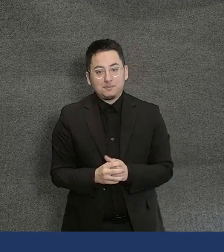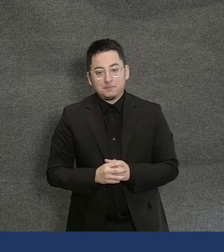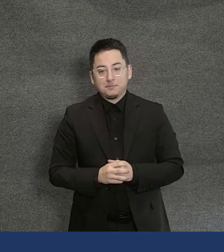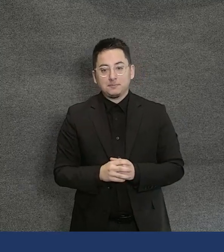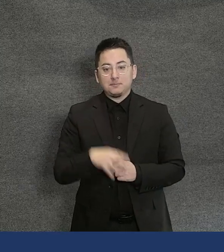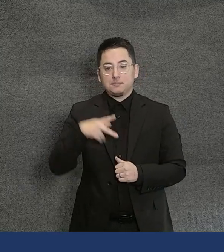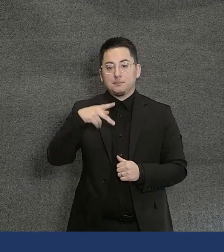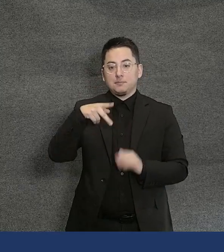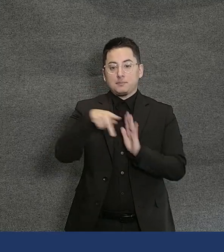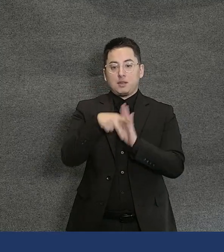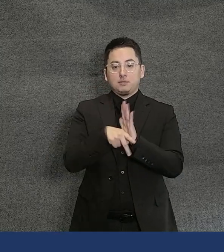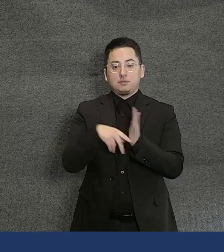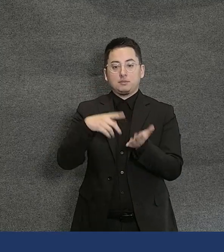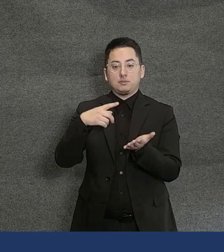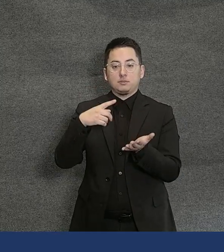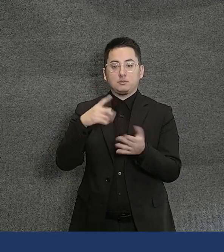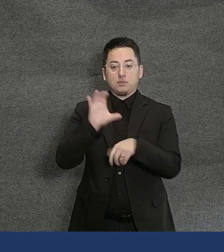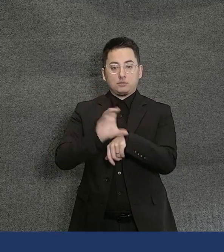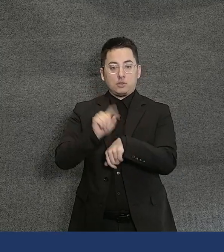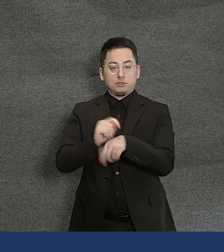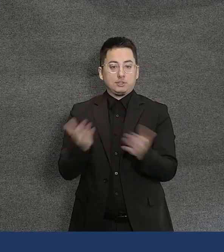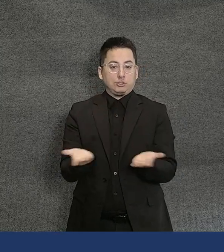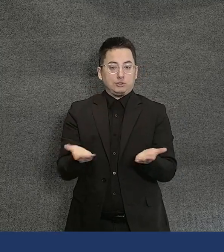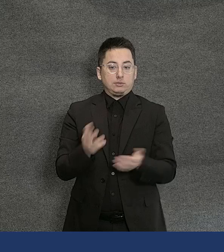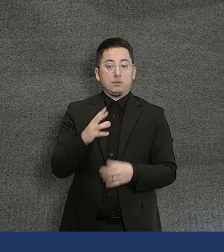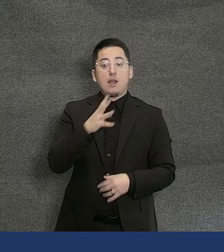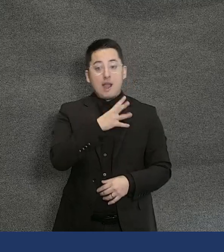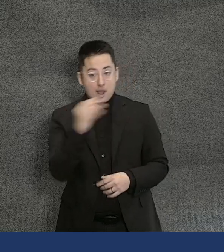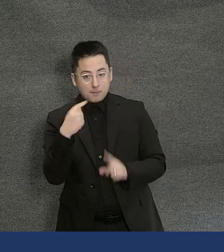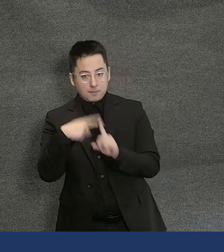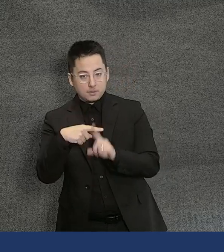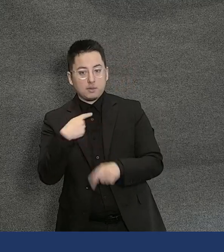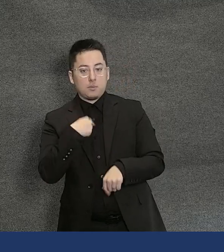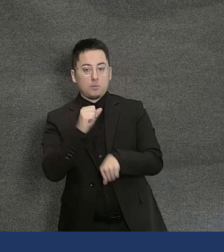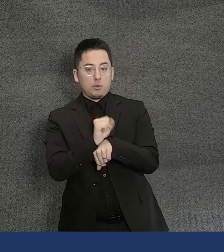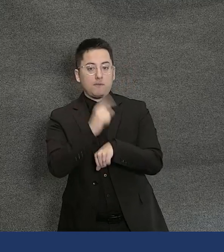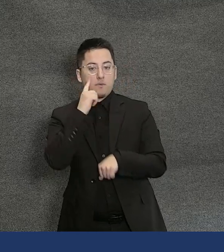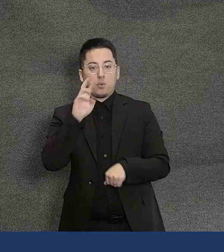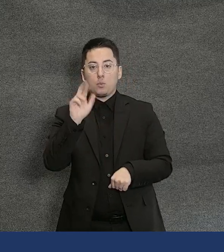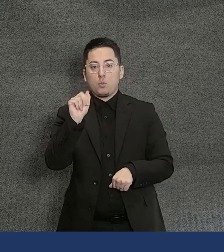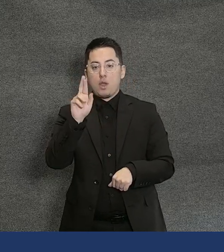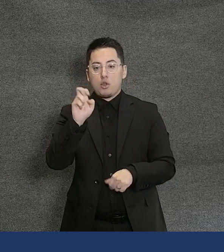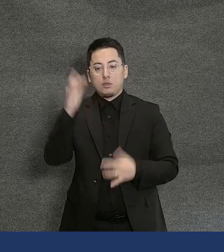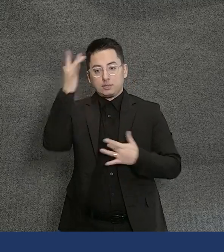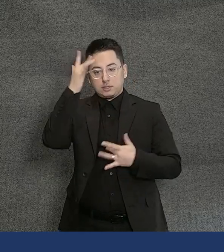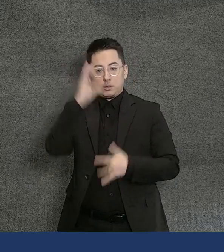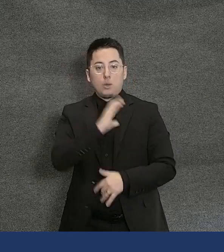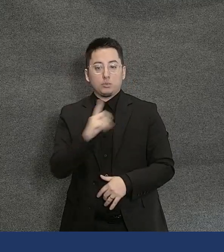and I also work for the Rare Disease Advisory Council. And I'm here today as a self-advocate